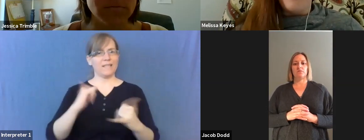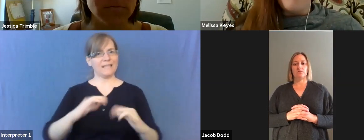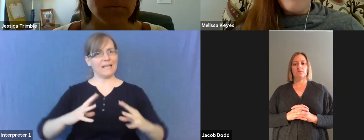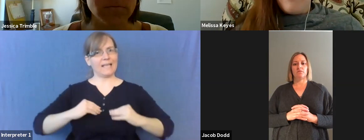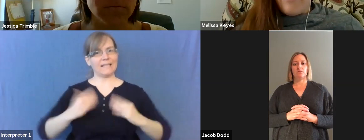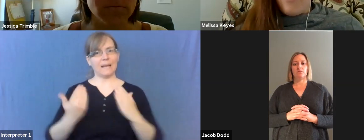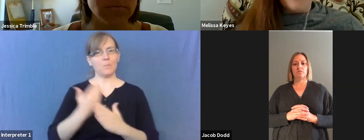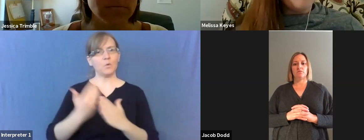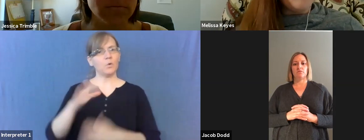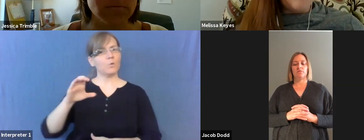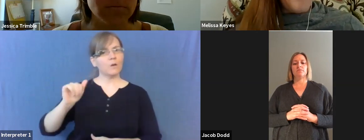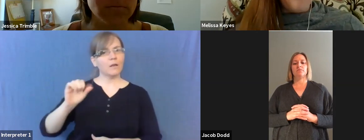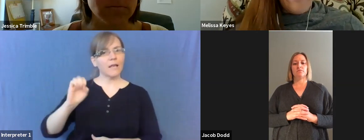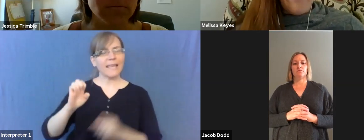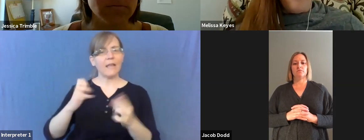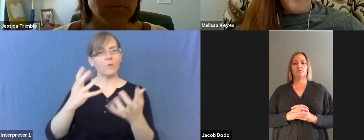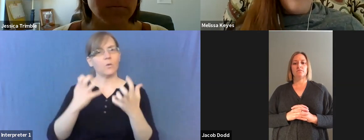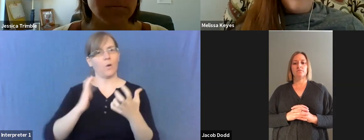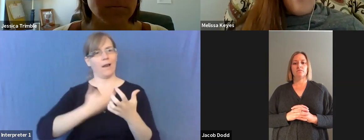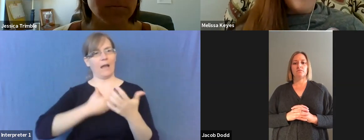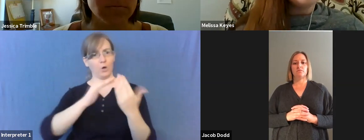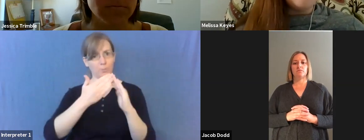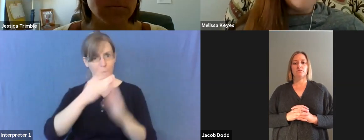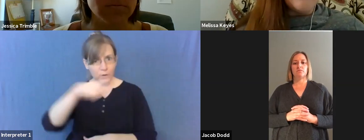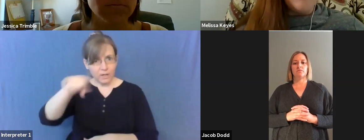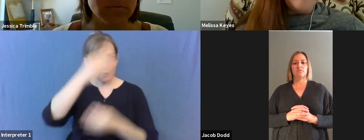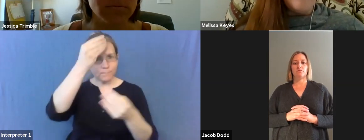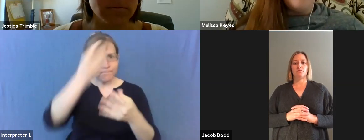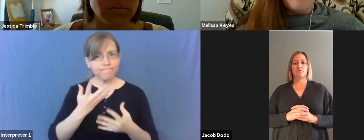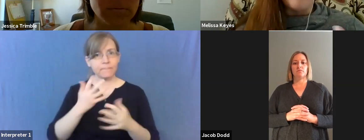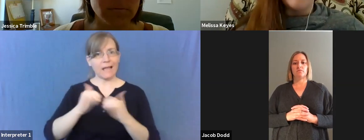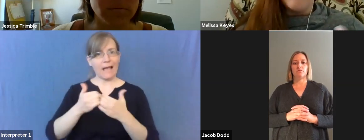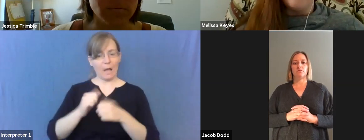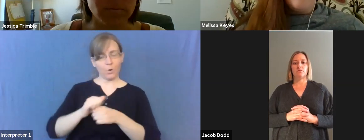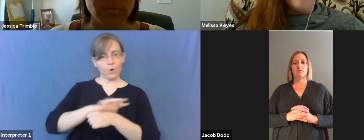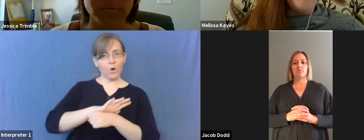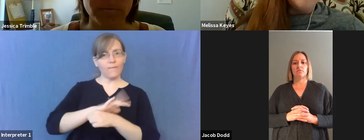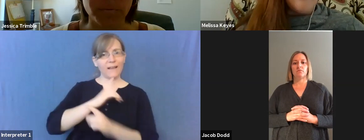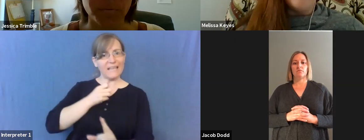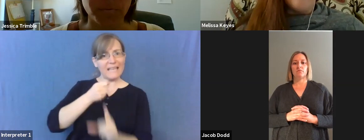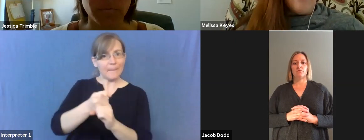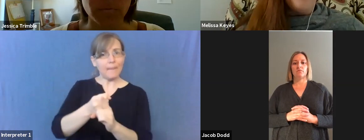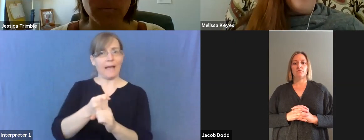from our community about how COVID-19 has been impacting everybody's day to day life.